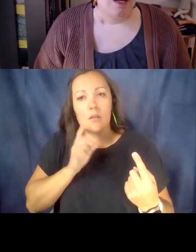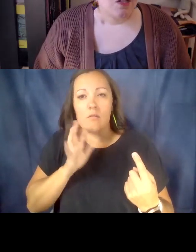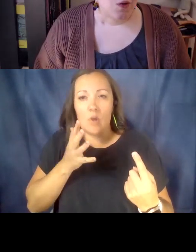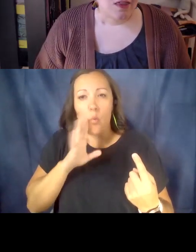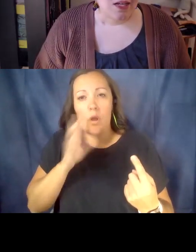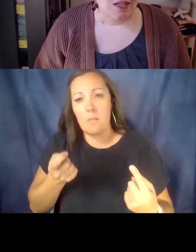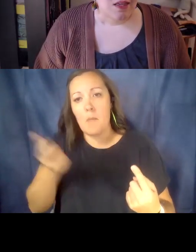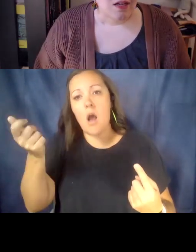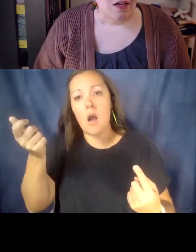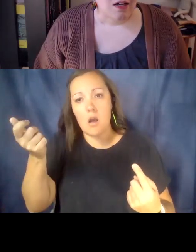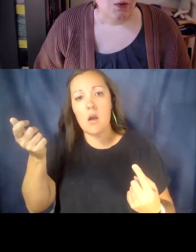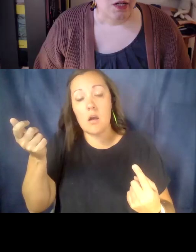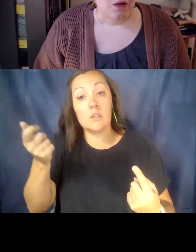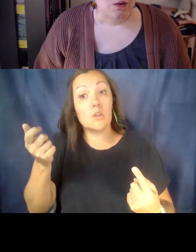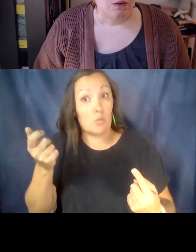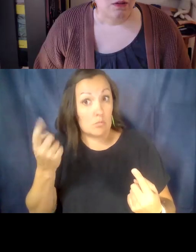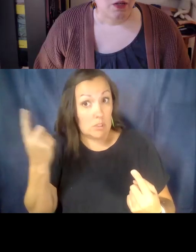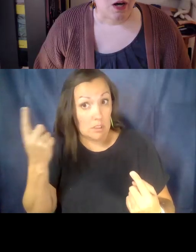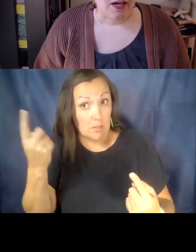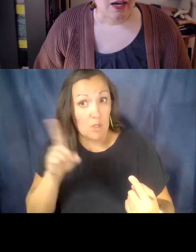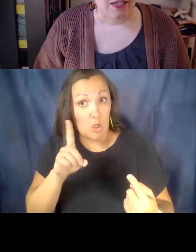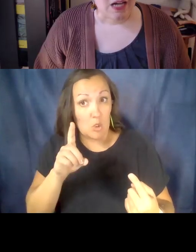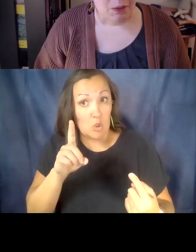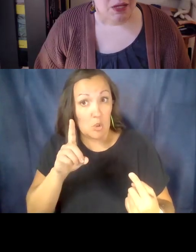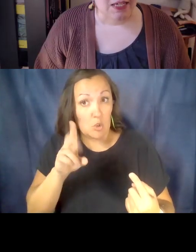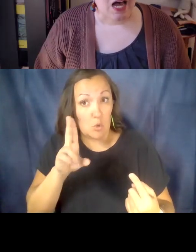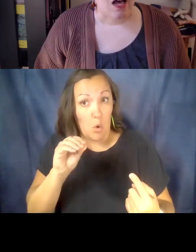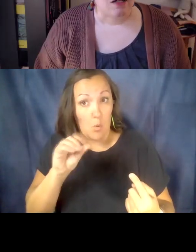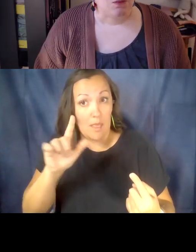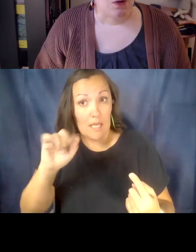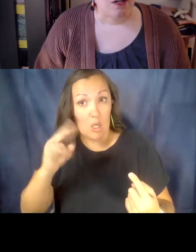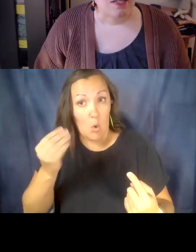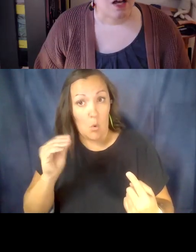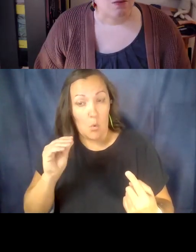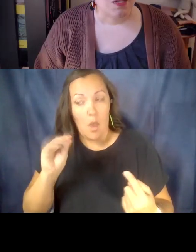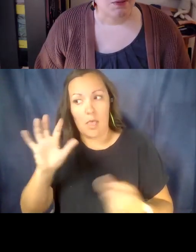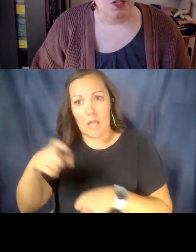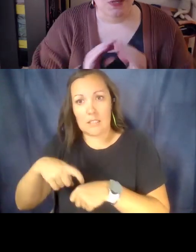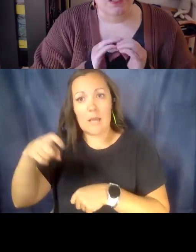So one of the things that the duo lingo UI at the time at least had or sometimes there will be